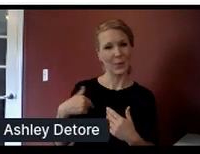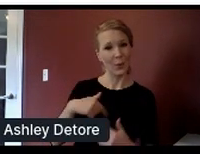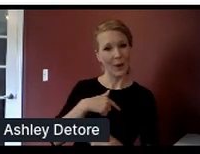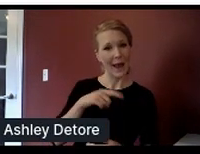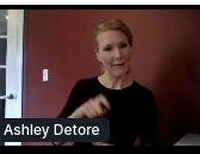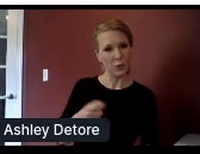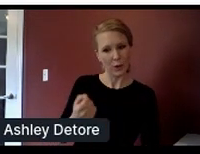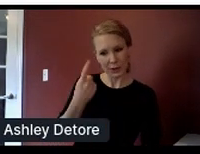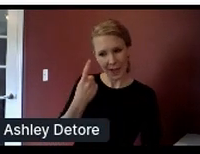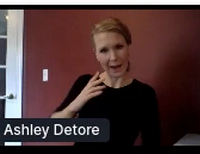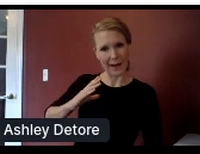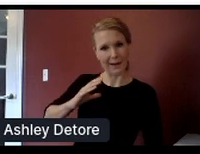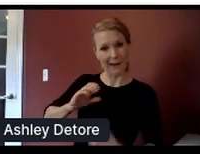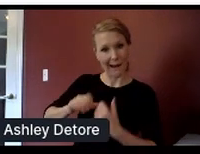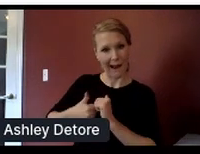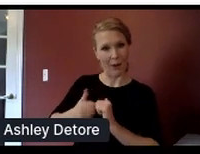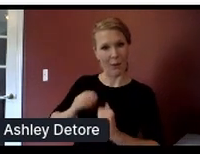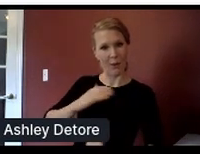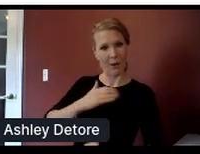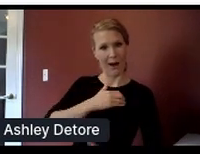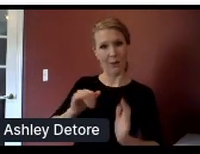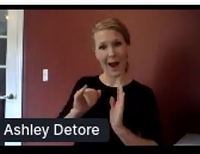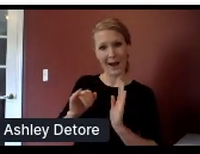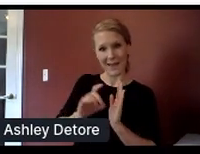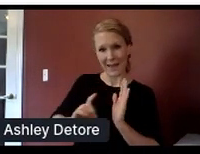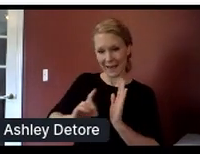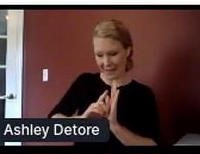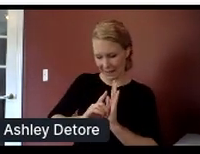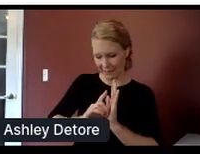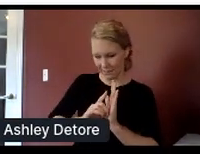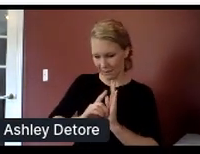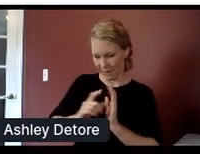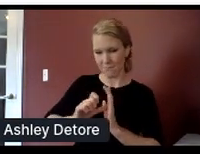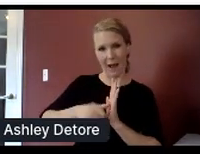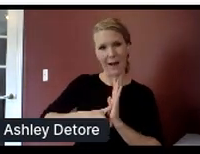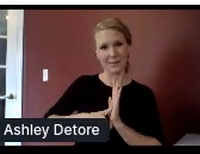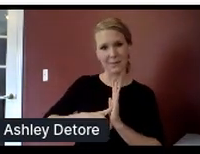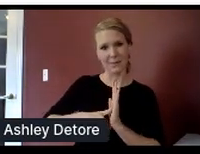that we navigate and shape us. Next slide.